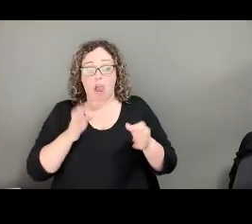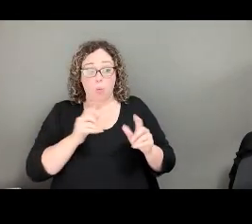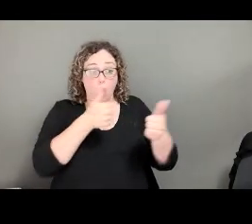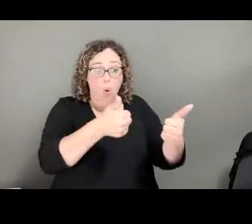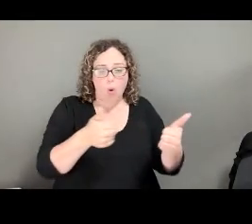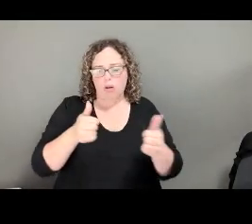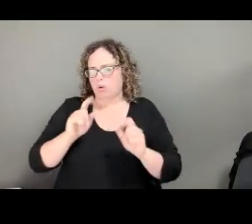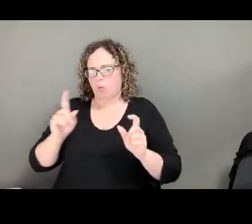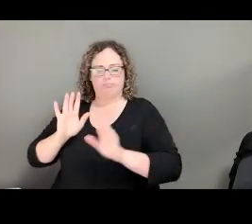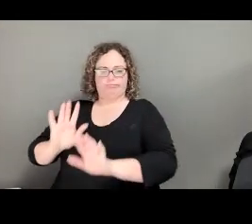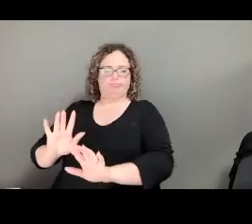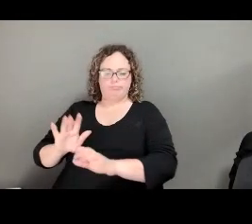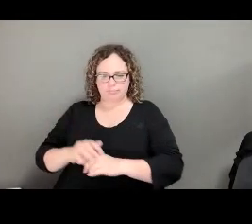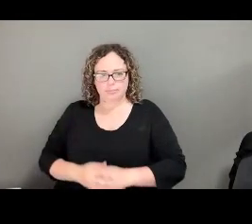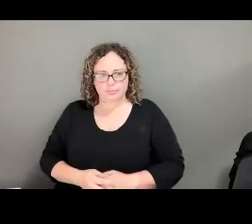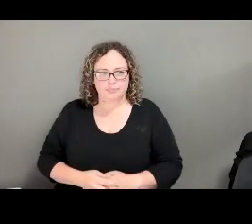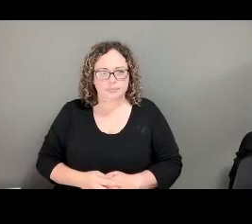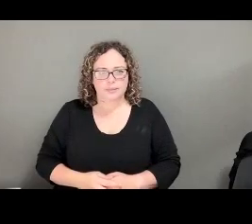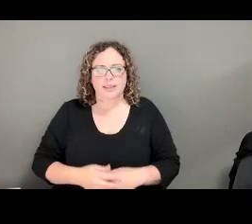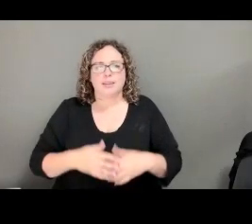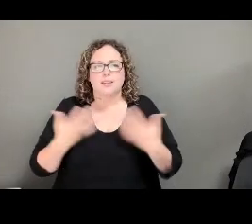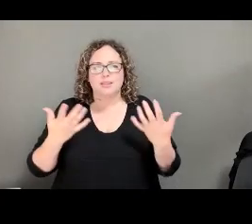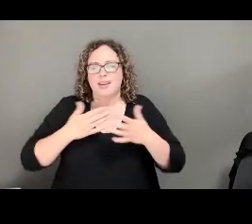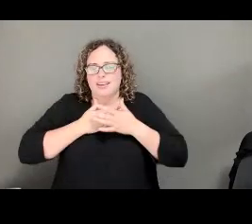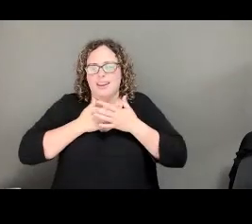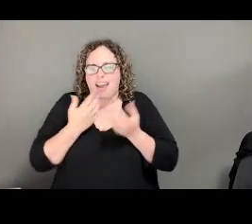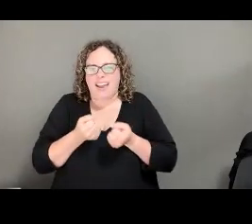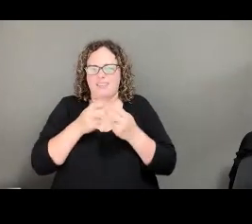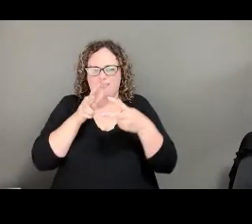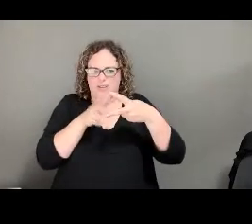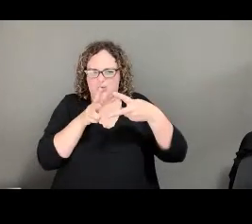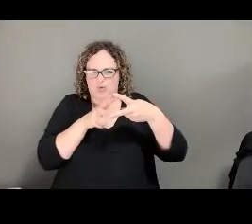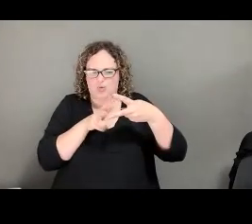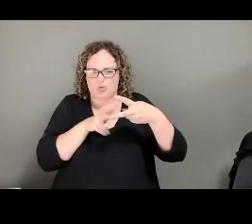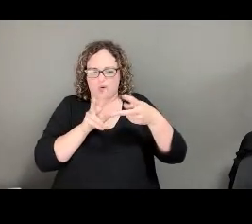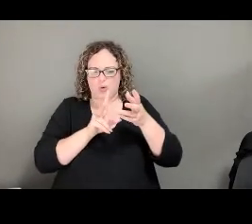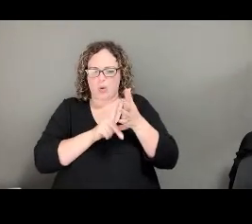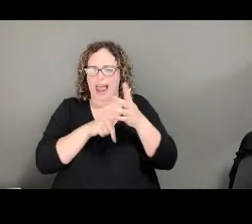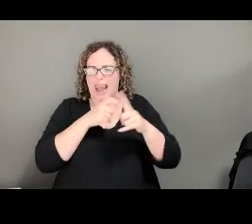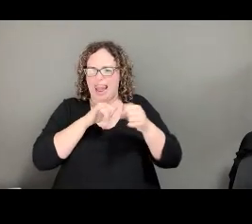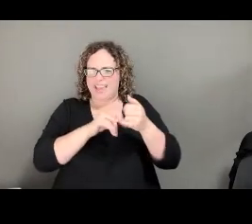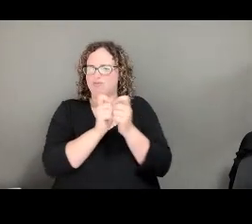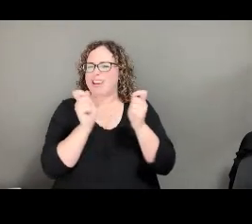giving away some freebies, I've got some links here. One is Neurodivergent Insights.